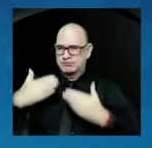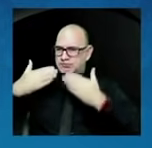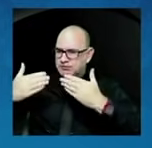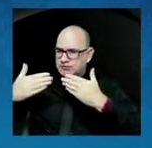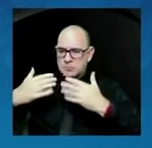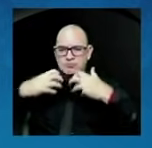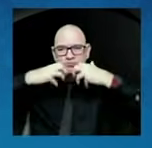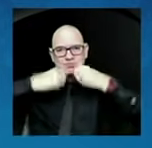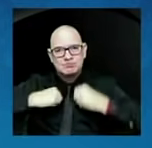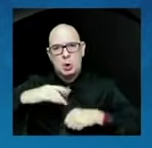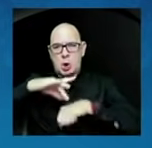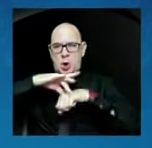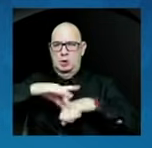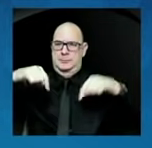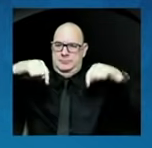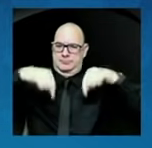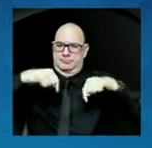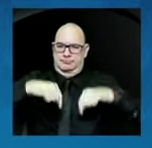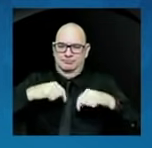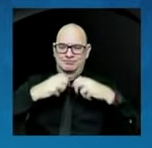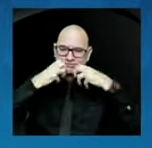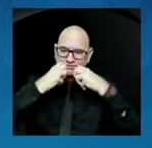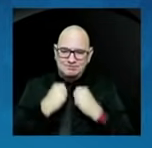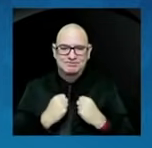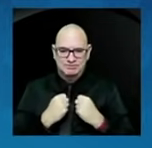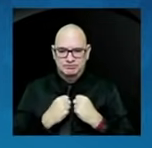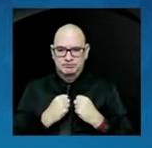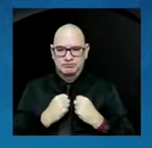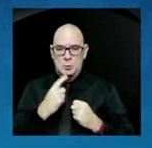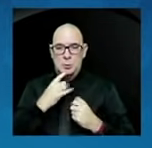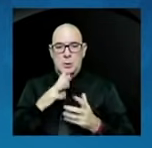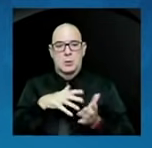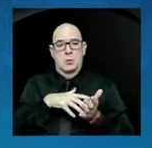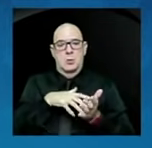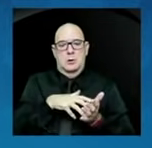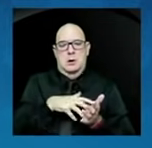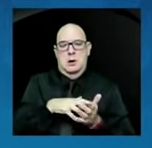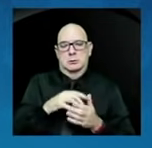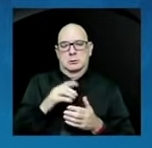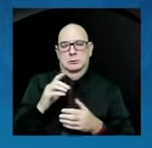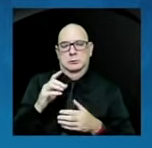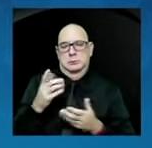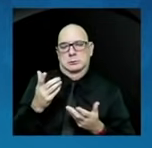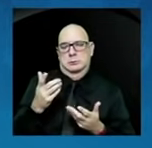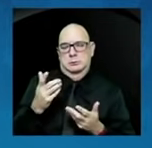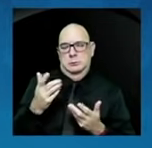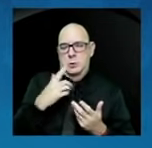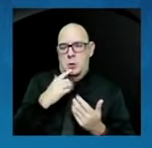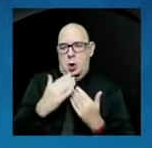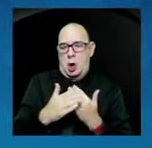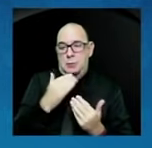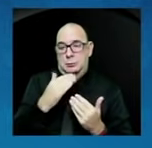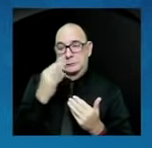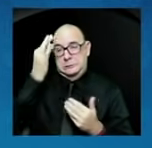REMINDED OF HOW PRECIOUS OUR